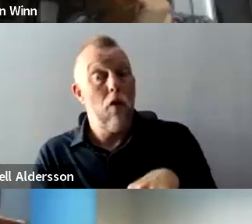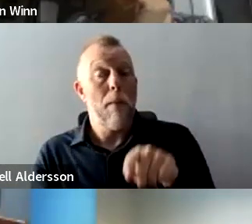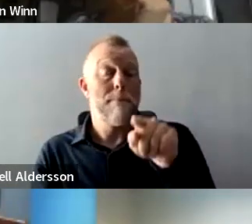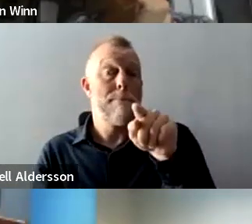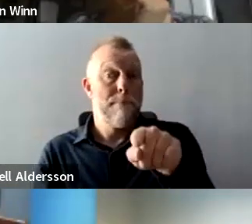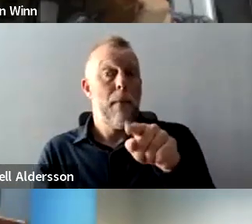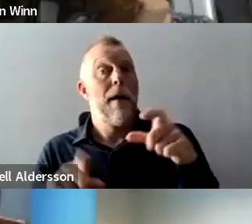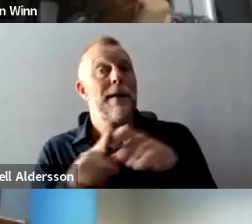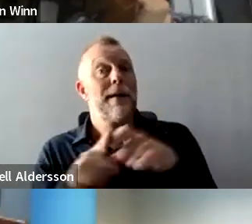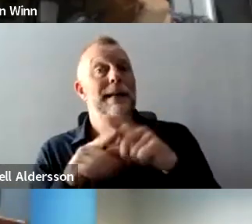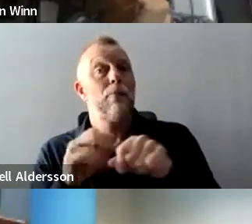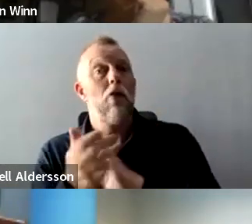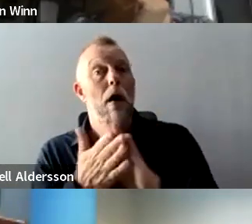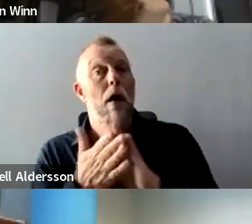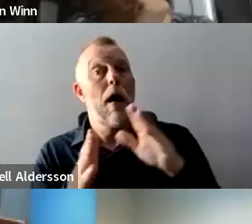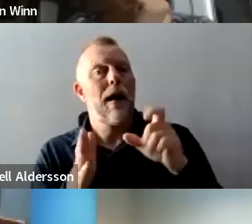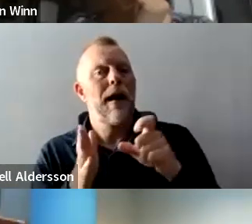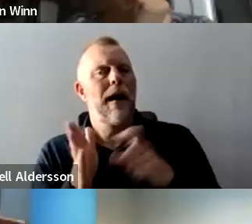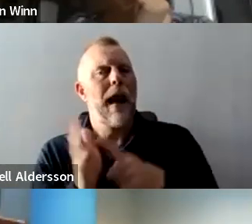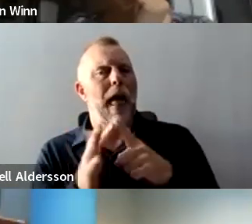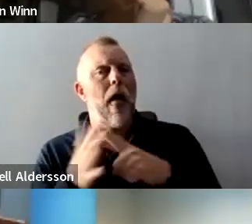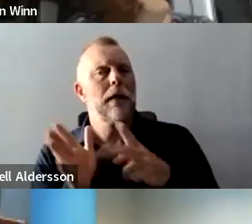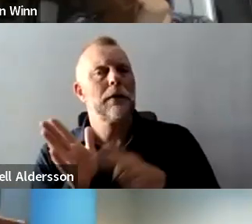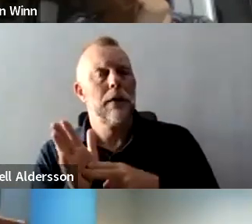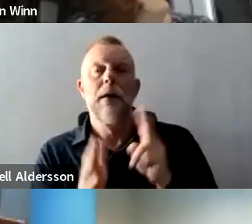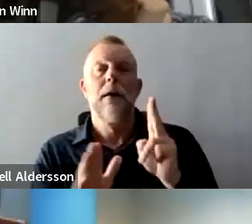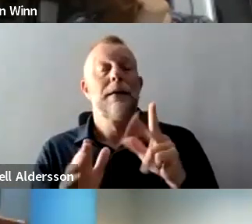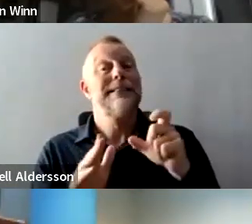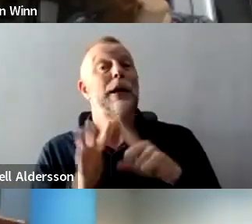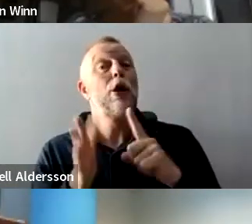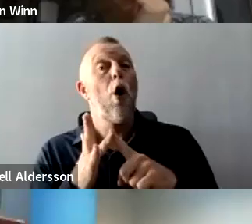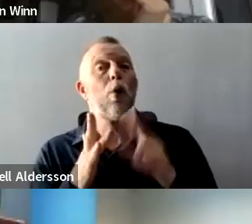Deborah Clelland, CEO of Deaf Kidz International.